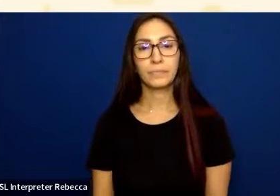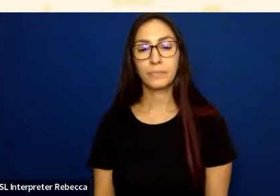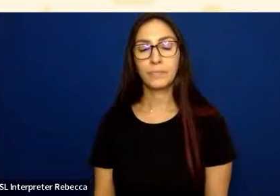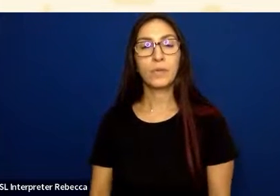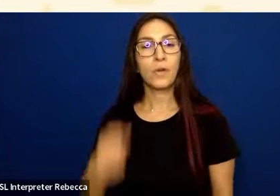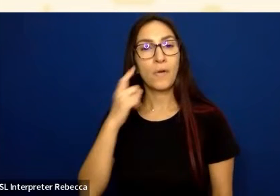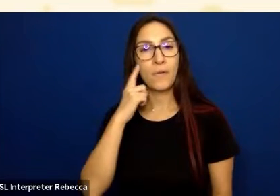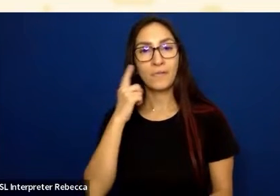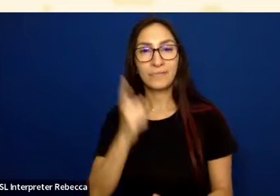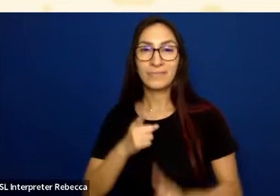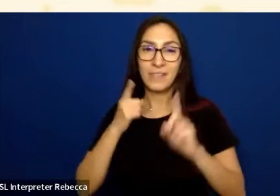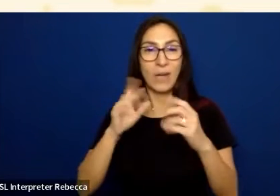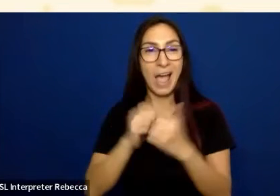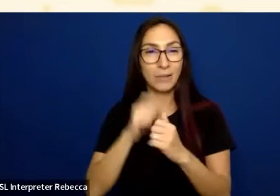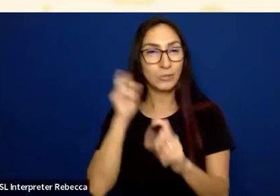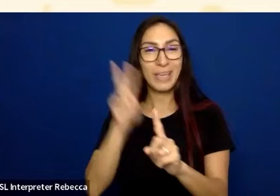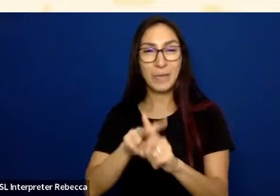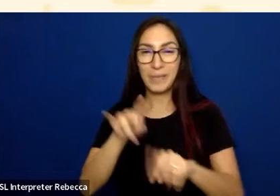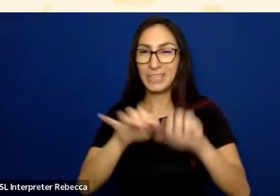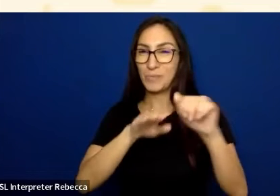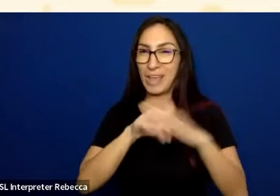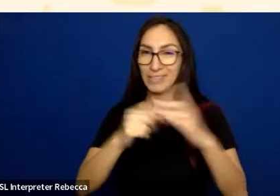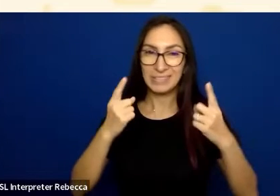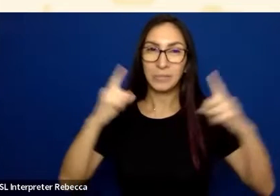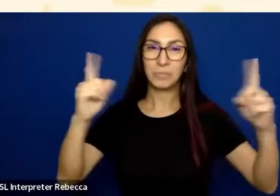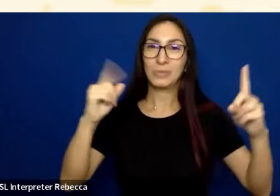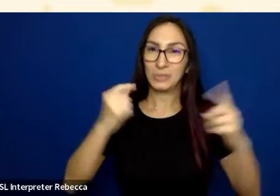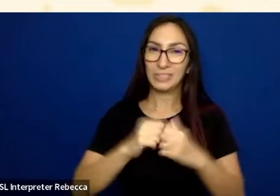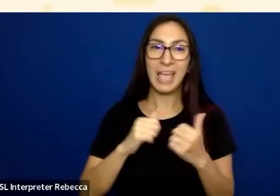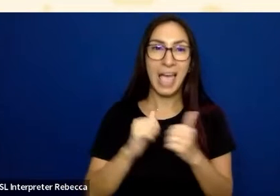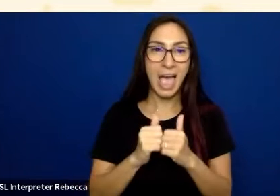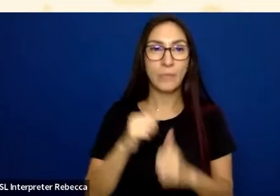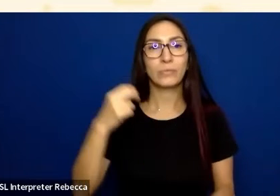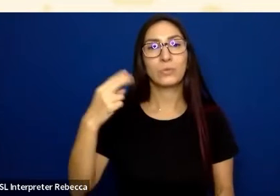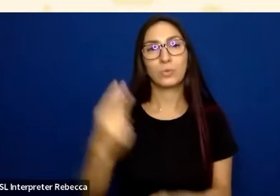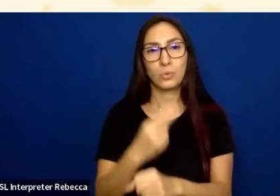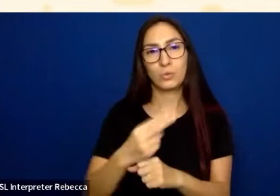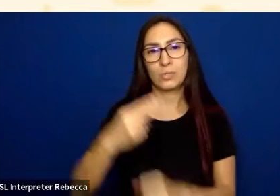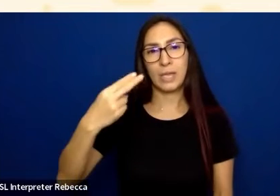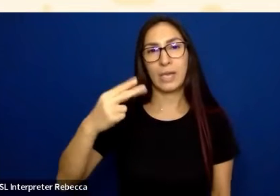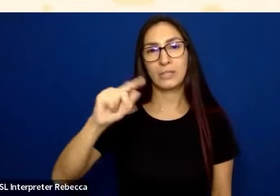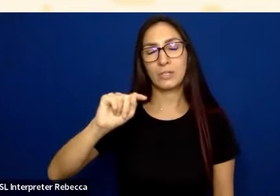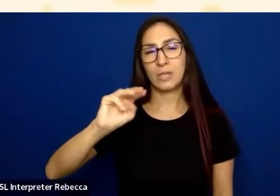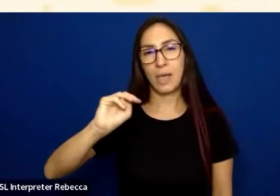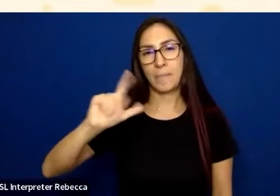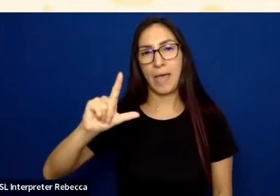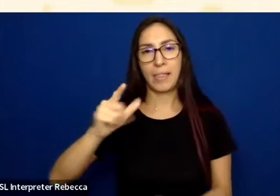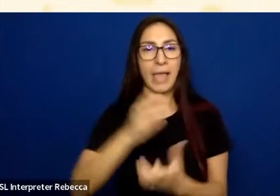on the web is to use native HTML markup elements. Keyboard access is baked right in.